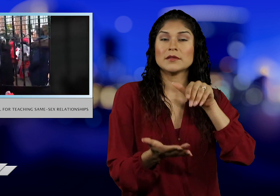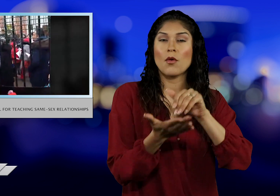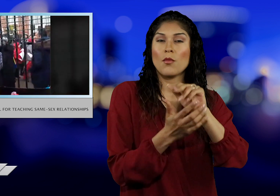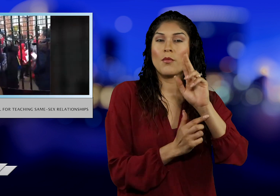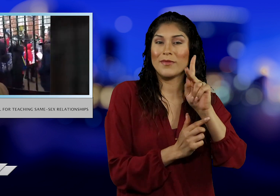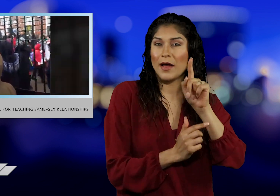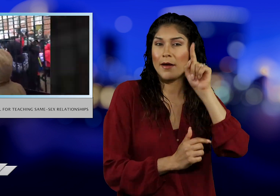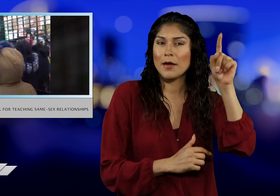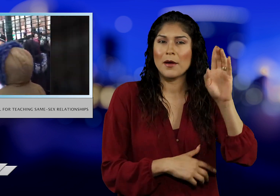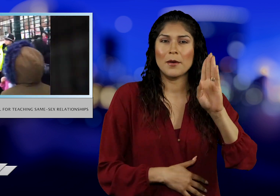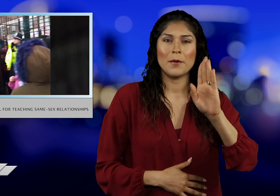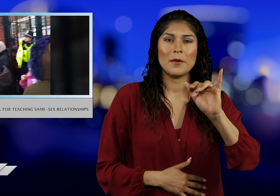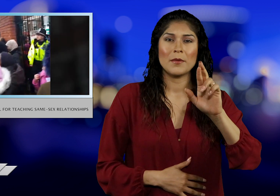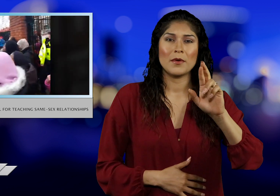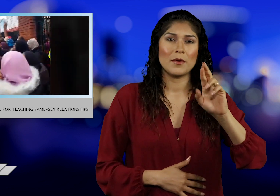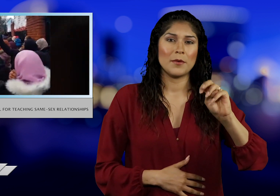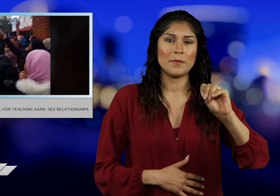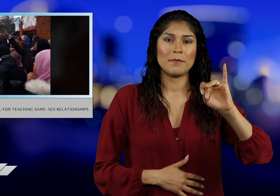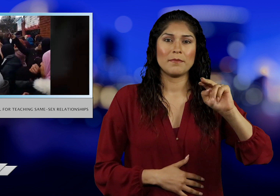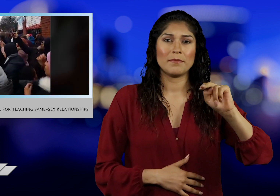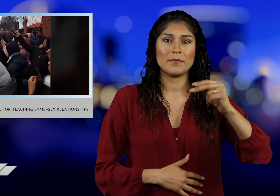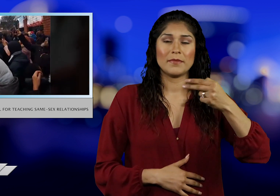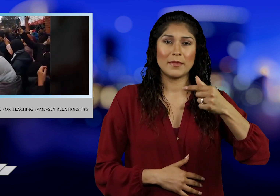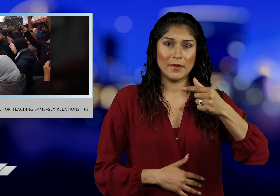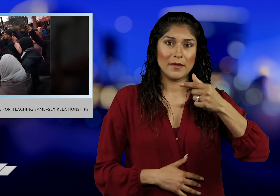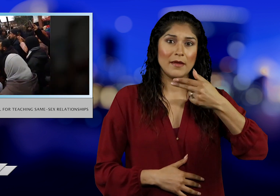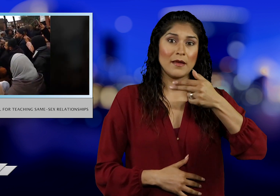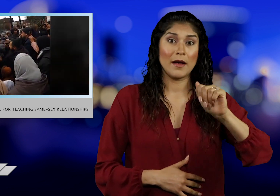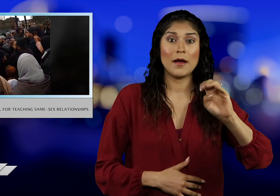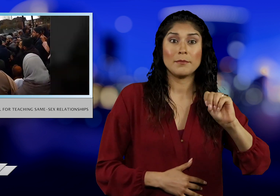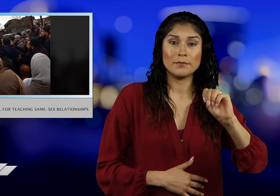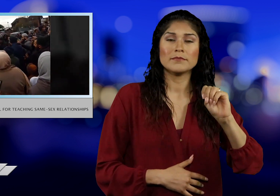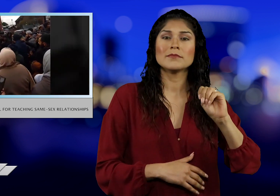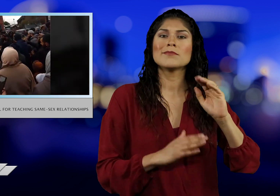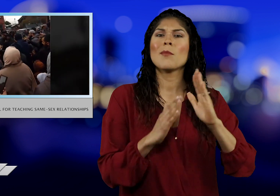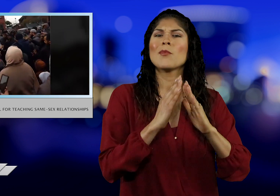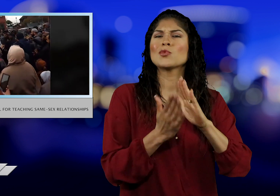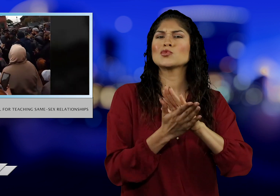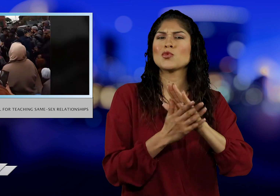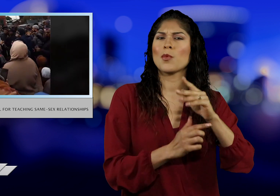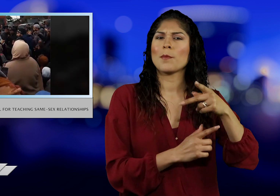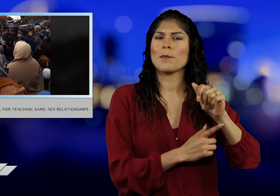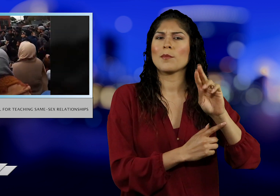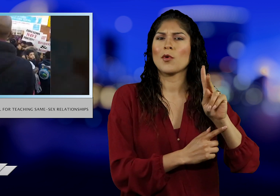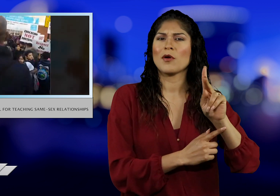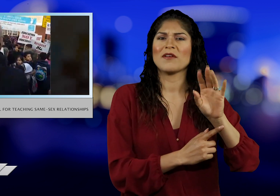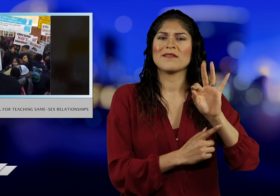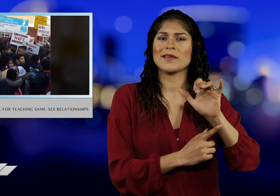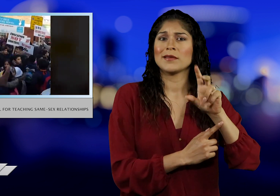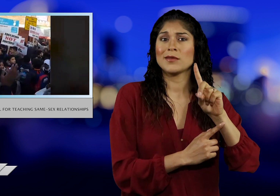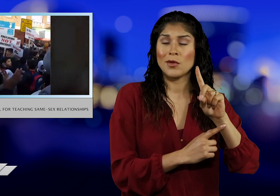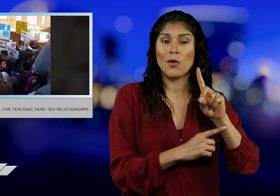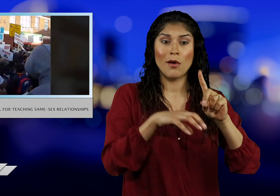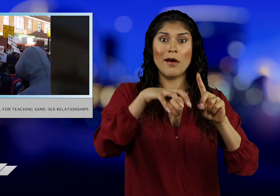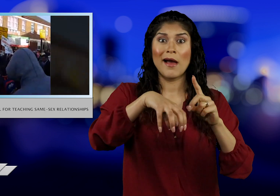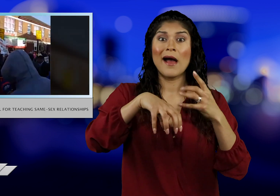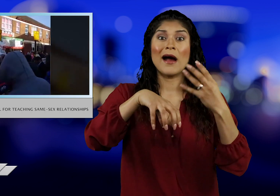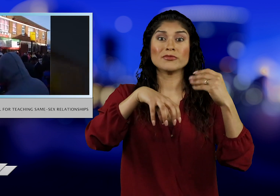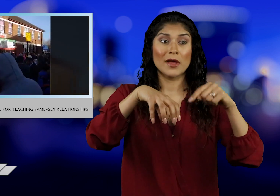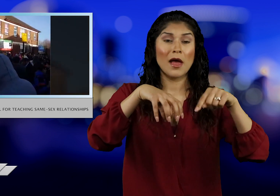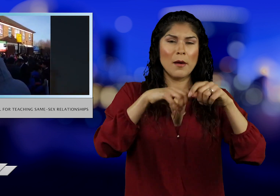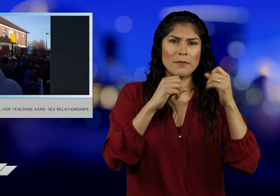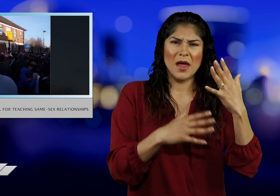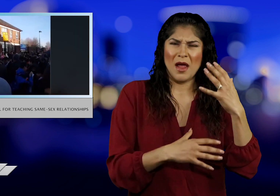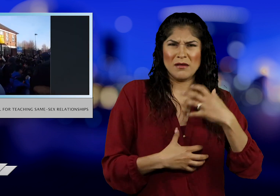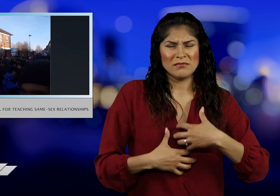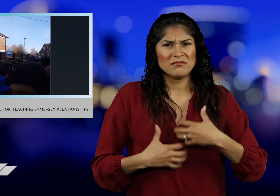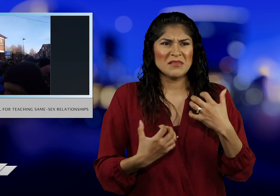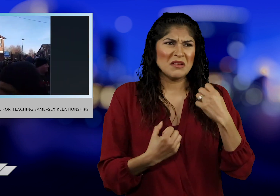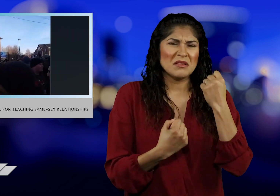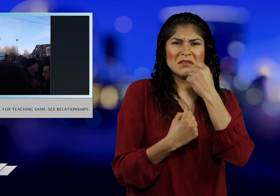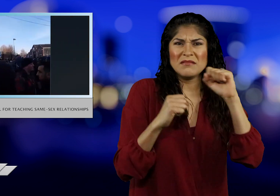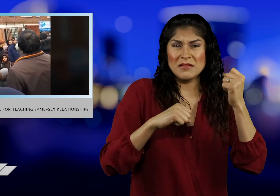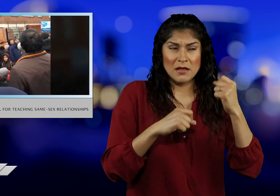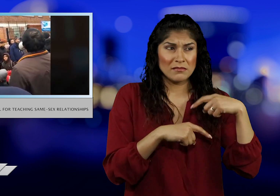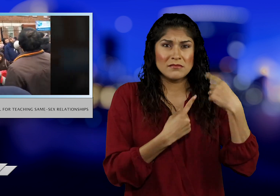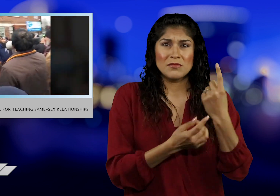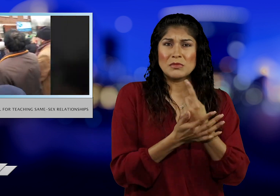For weeks protesters have been marching in front of Parkfield Community School in Birmingham,